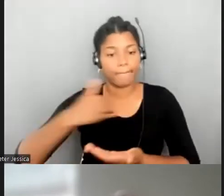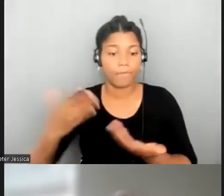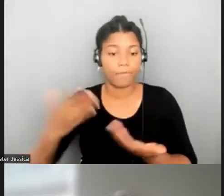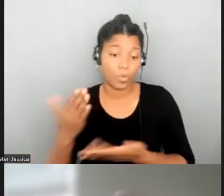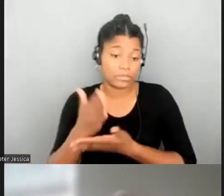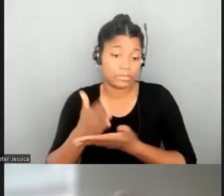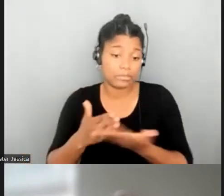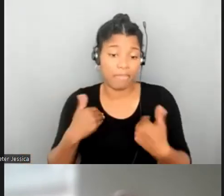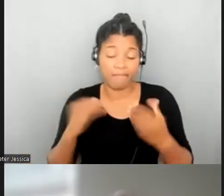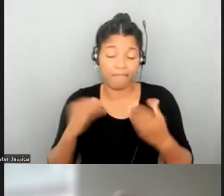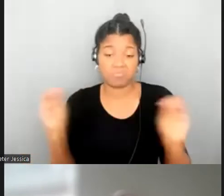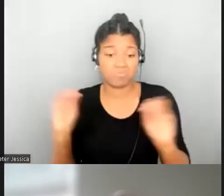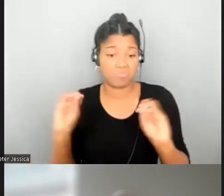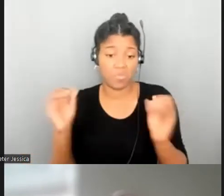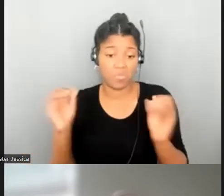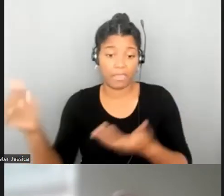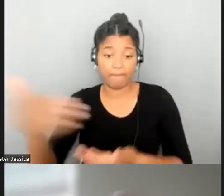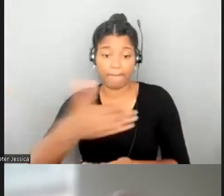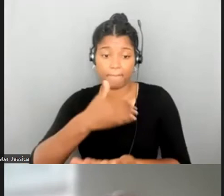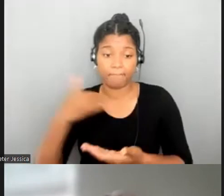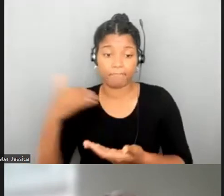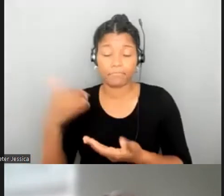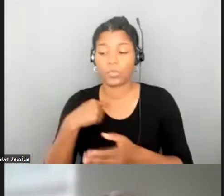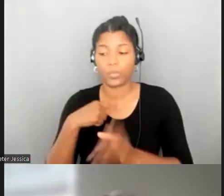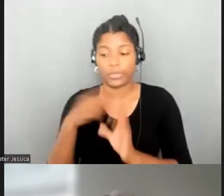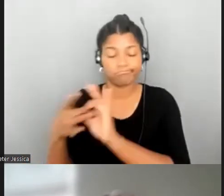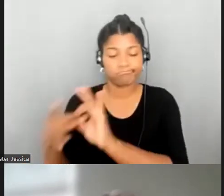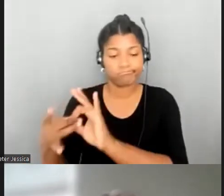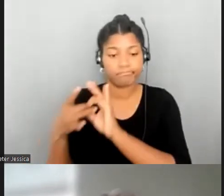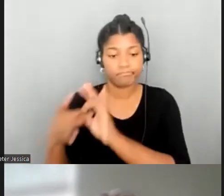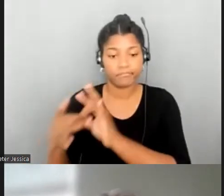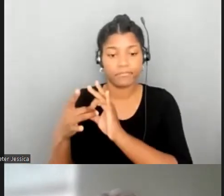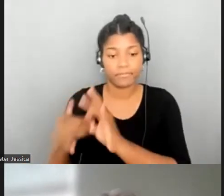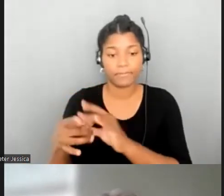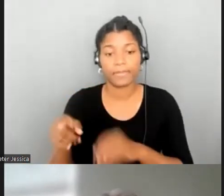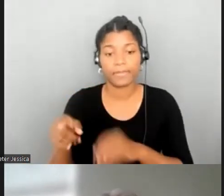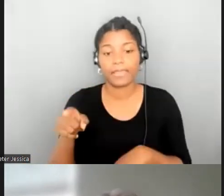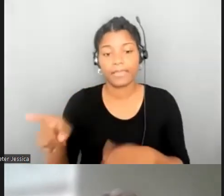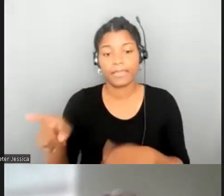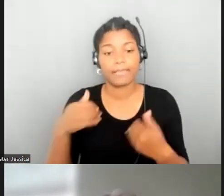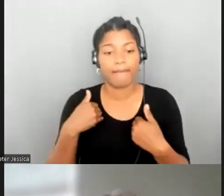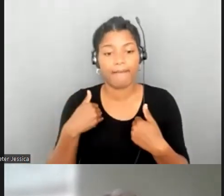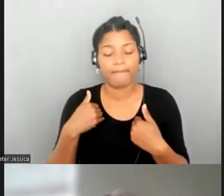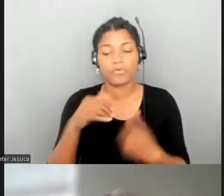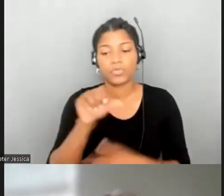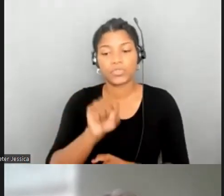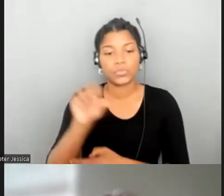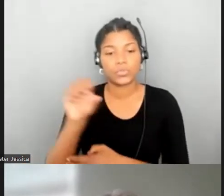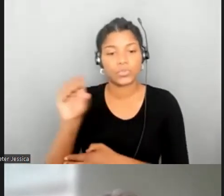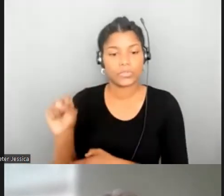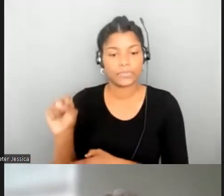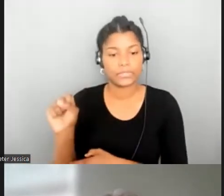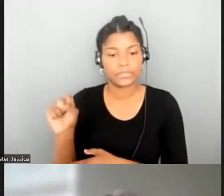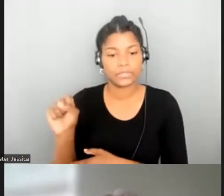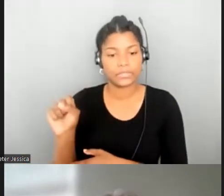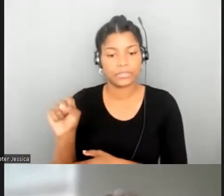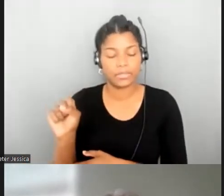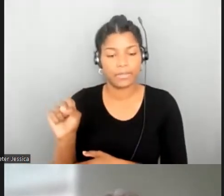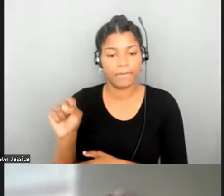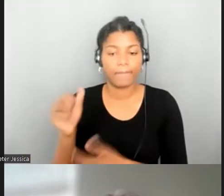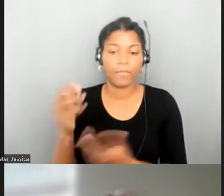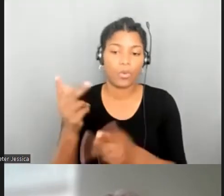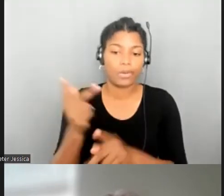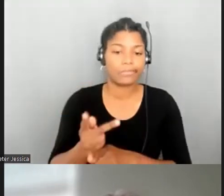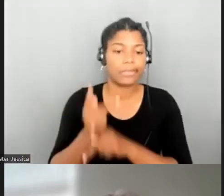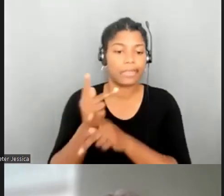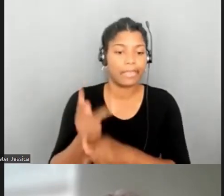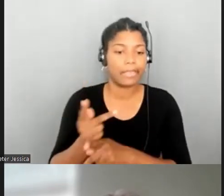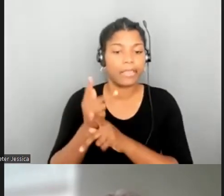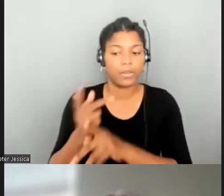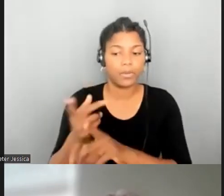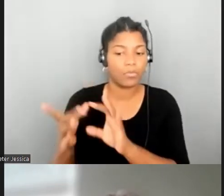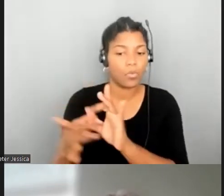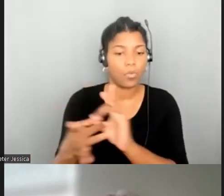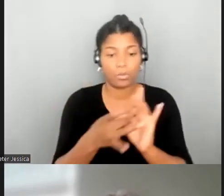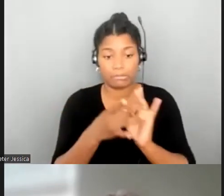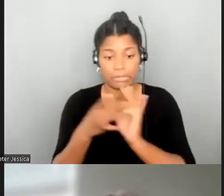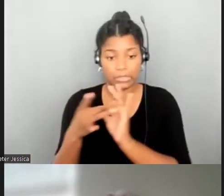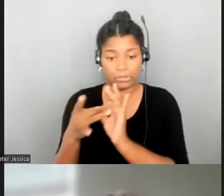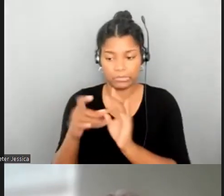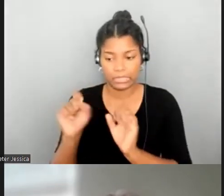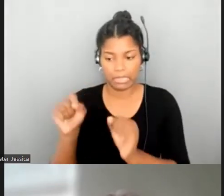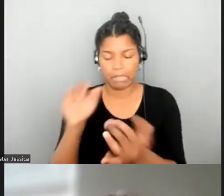And they often have those social services or care coordinators that can do that outreach